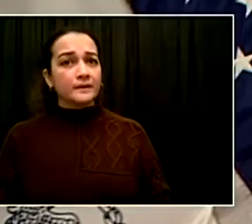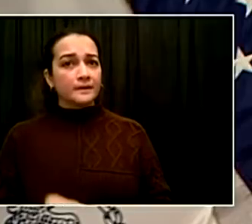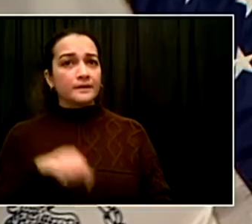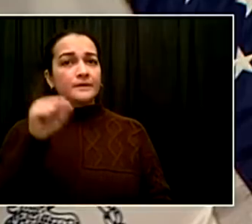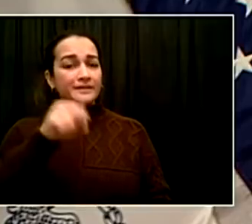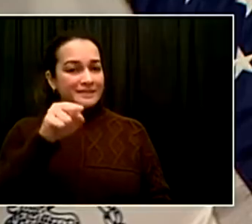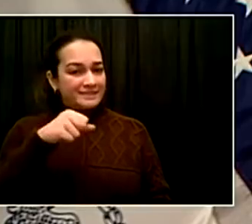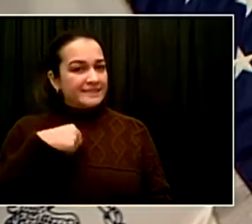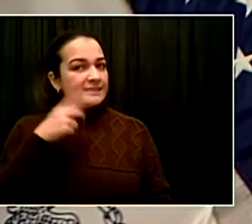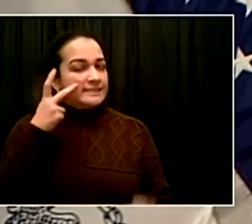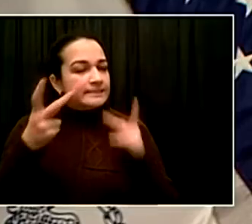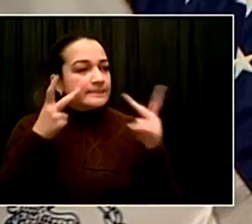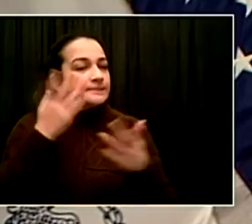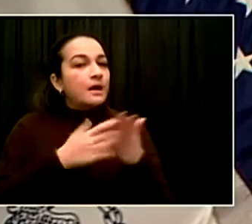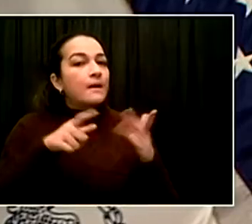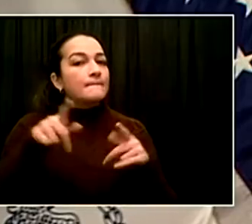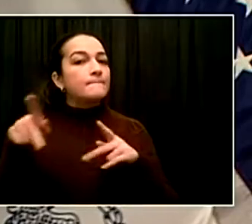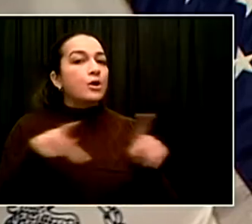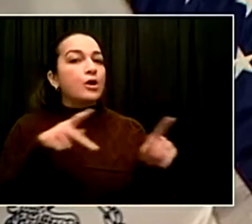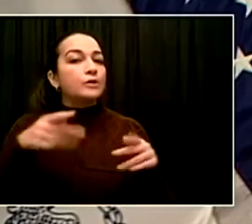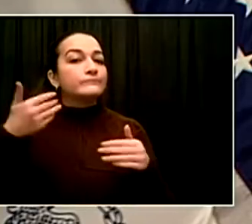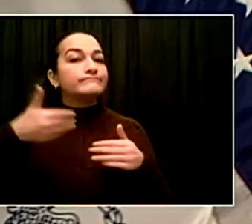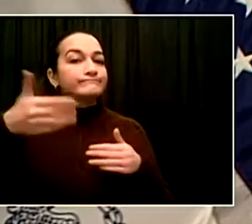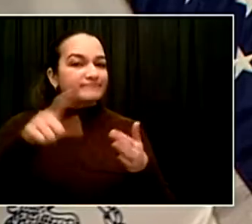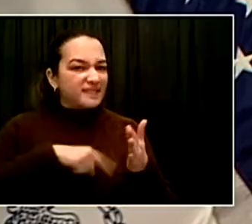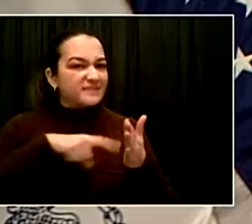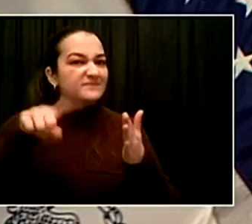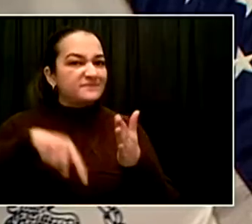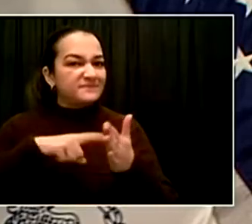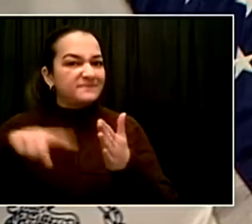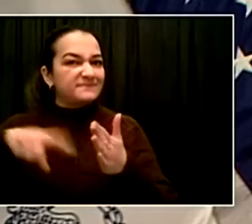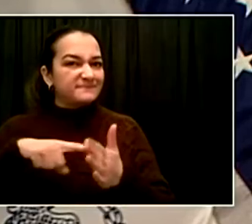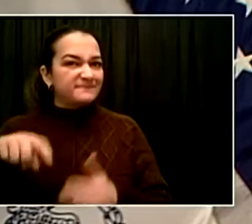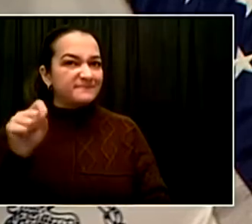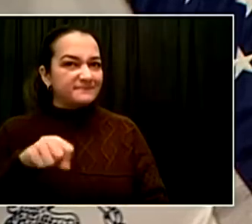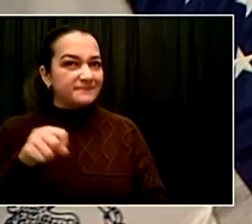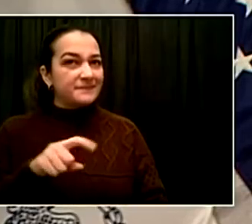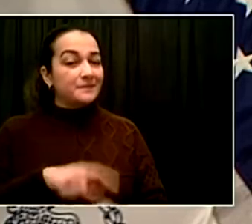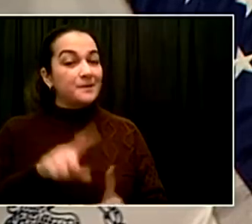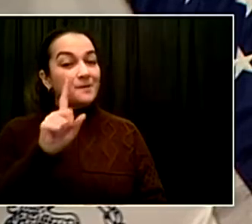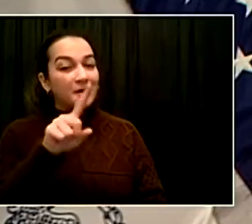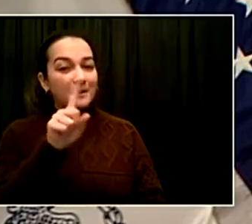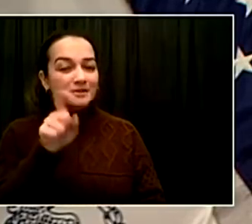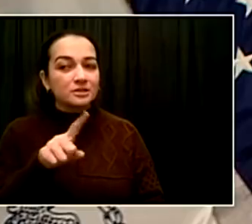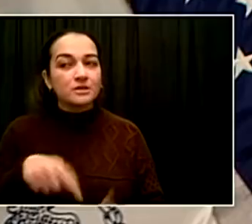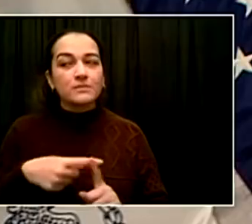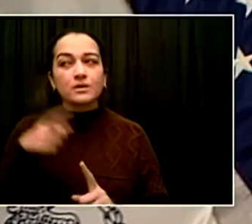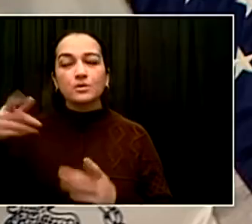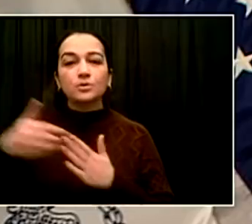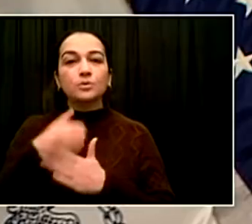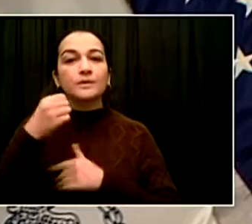CANCELING PARTIES ARE WONDERING WHAT ARE YOUR PLANS FOR THE NEW YEAR'S EVE CELEBRATION THAT